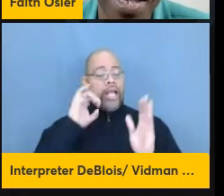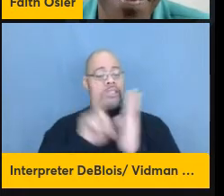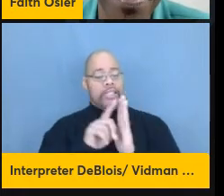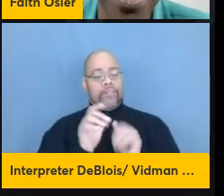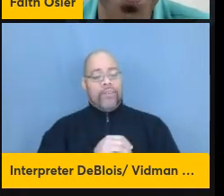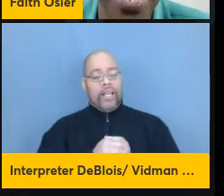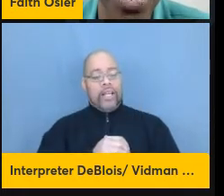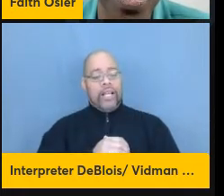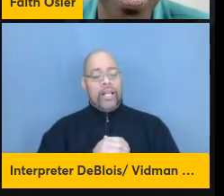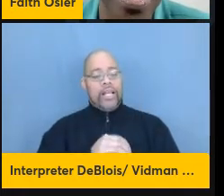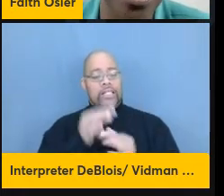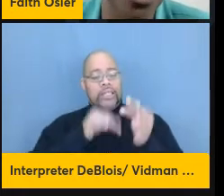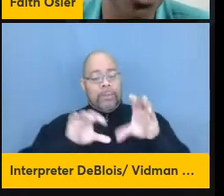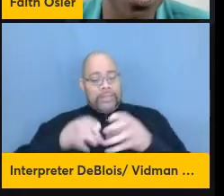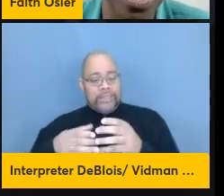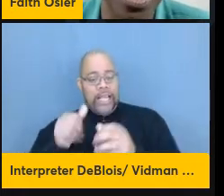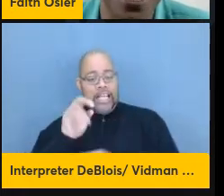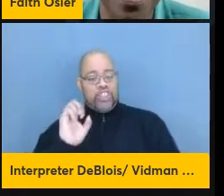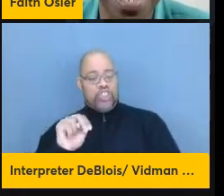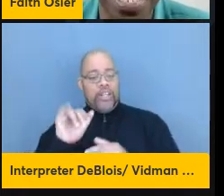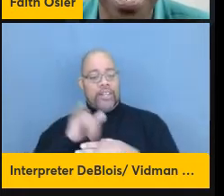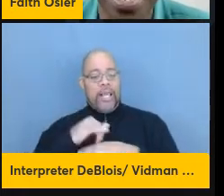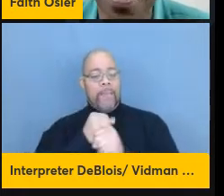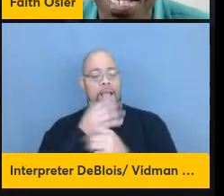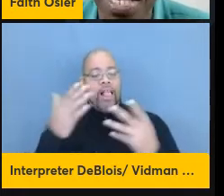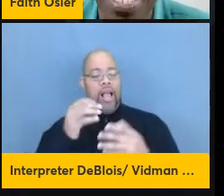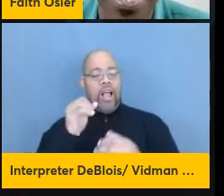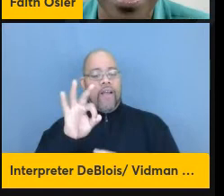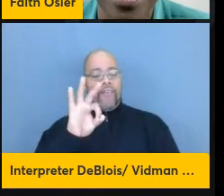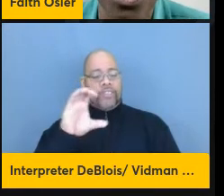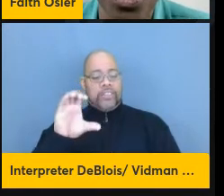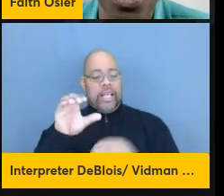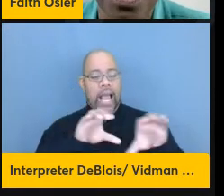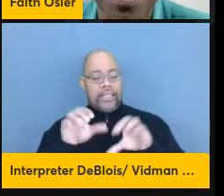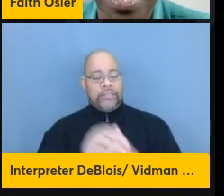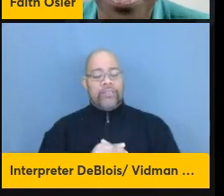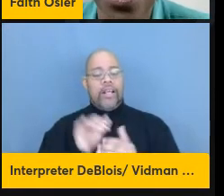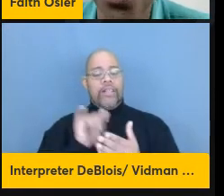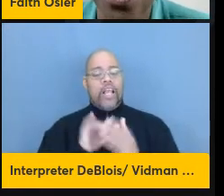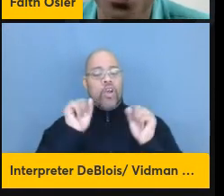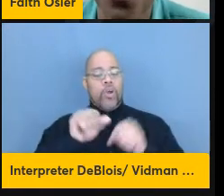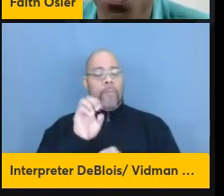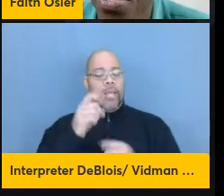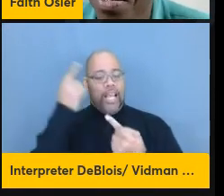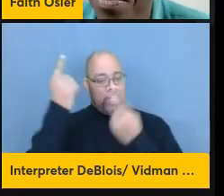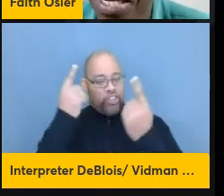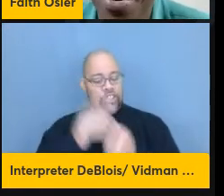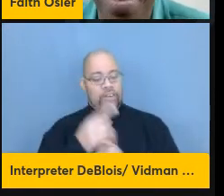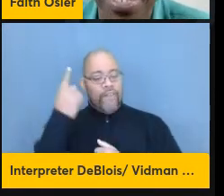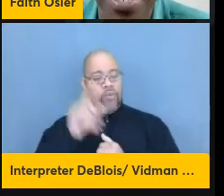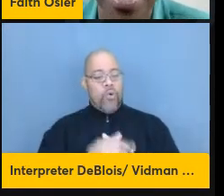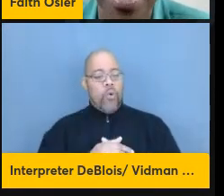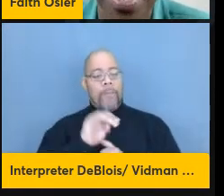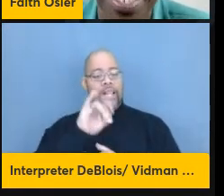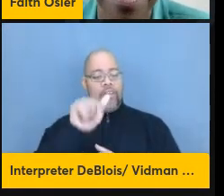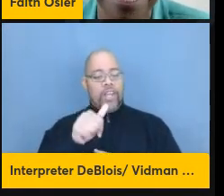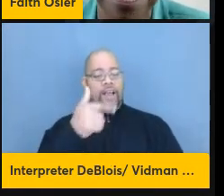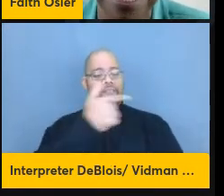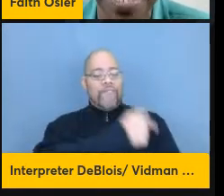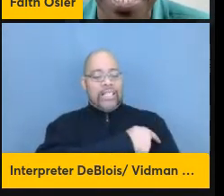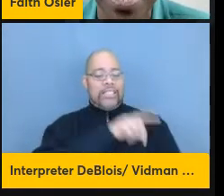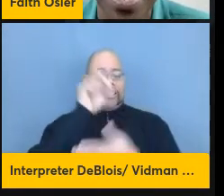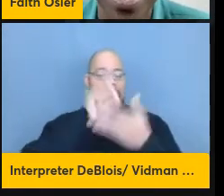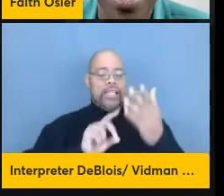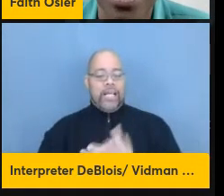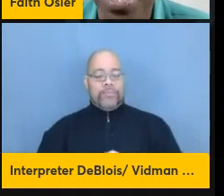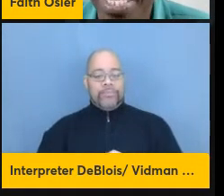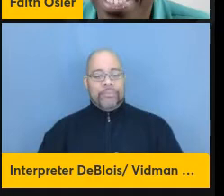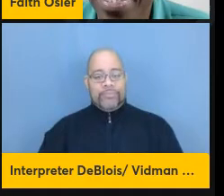subset of antigens that induce a lot of FC activity, and those could be considered for malaria vaccine design. So I want to end